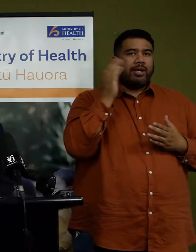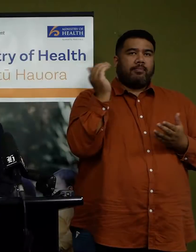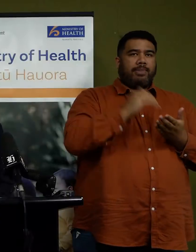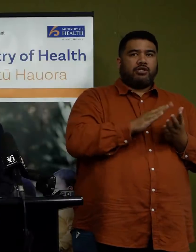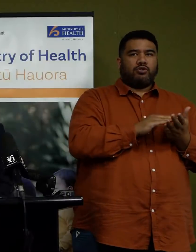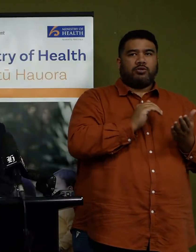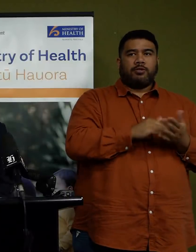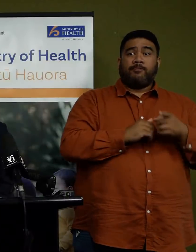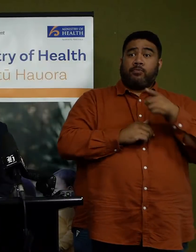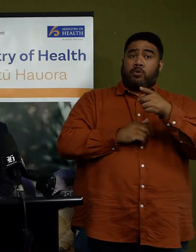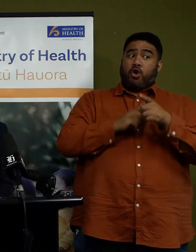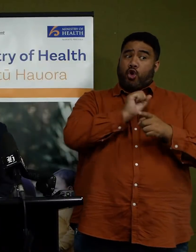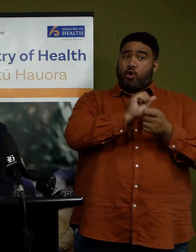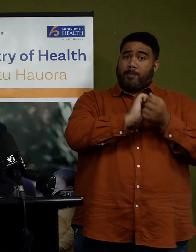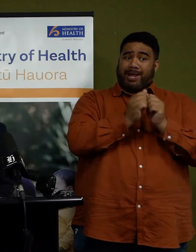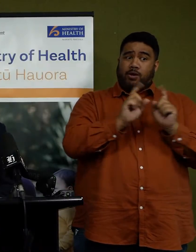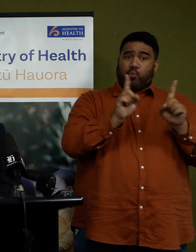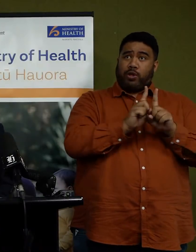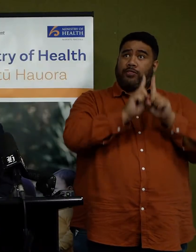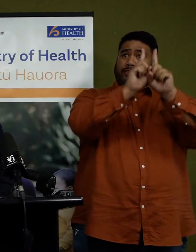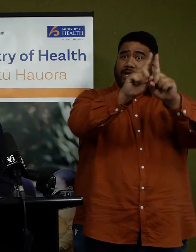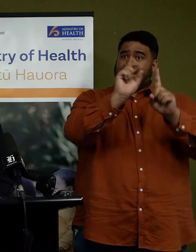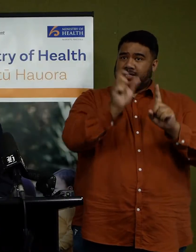Yes, her partner had been with her initially as well.